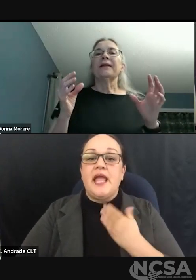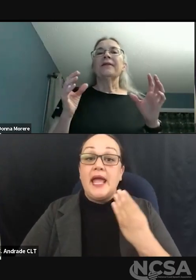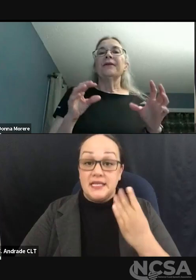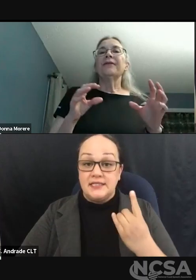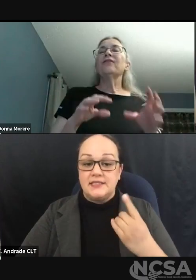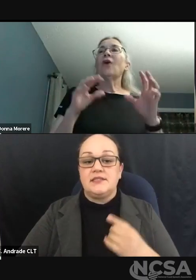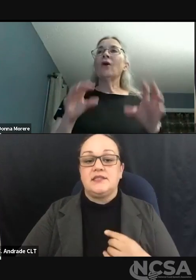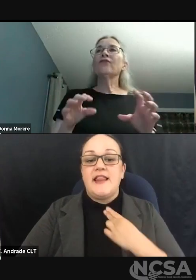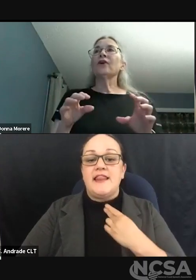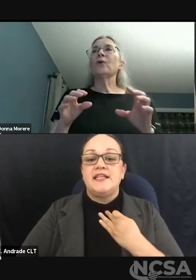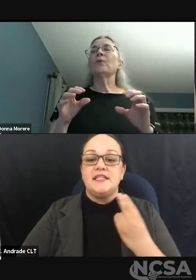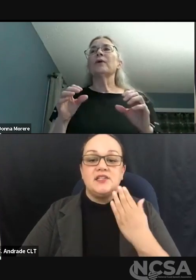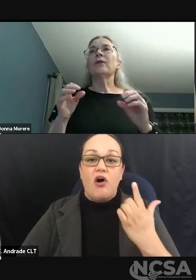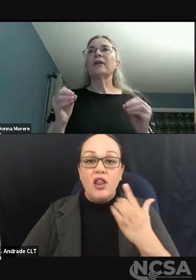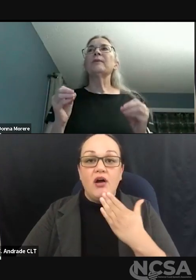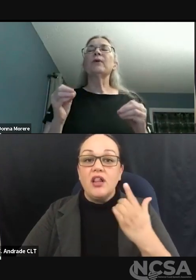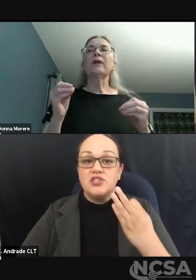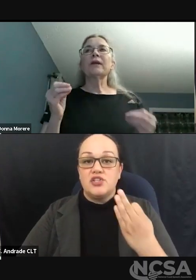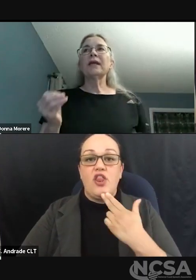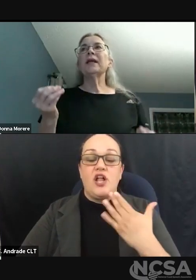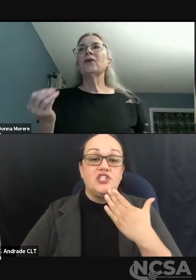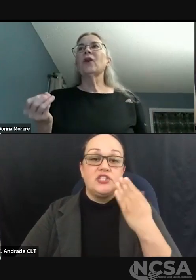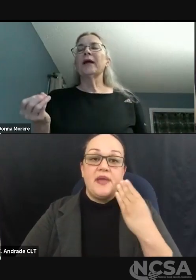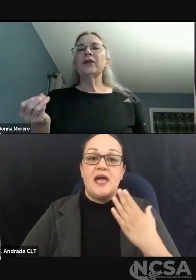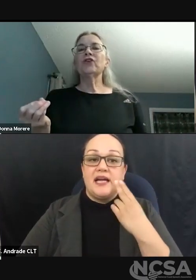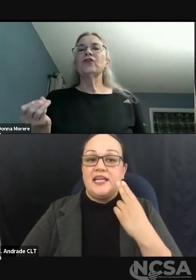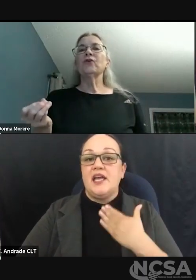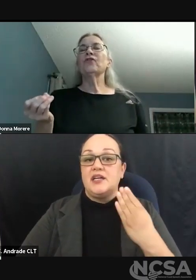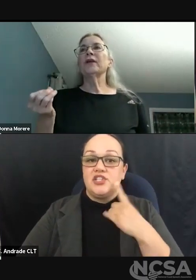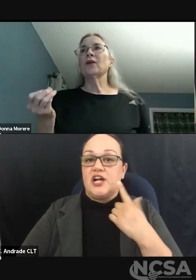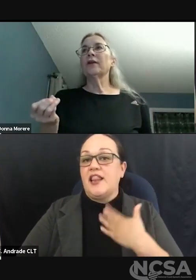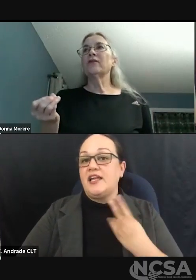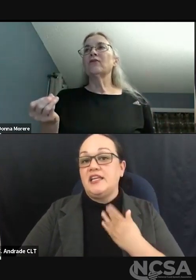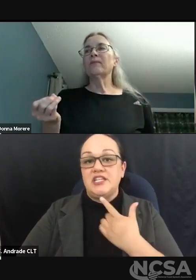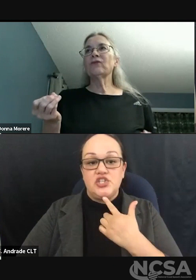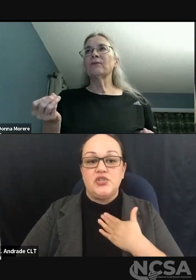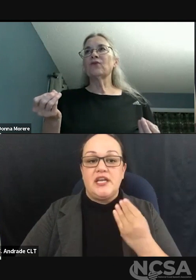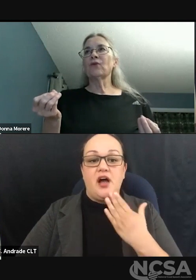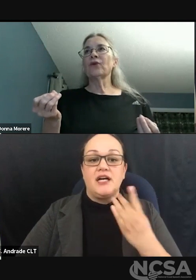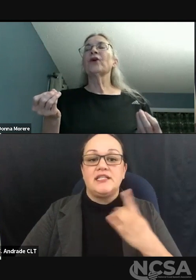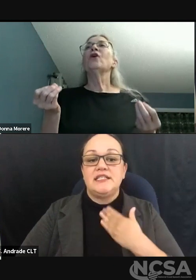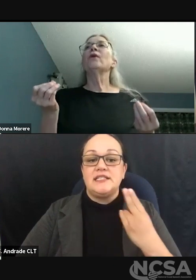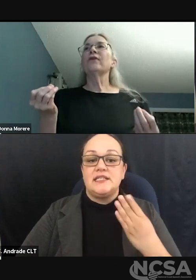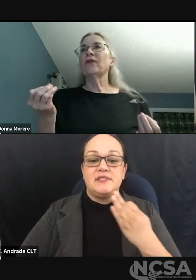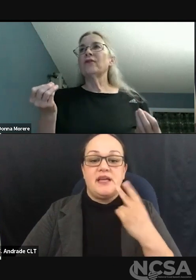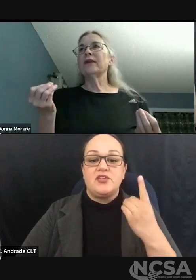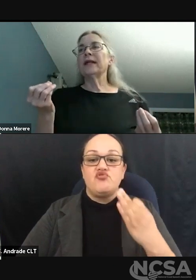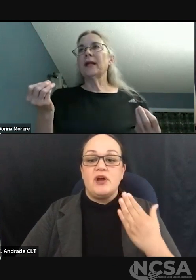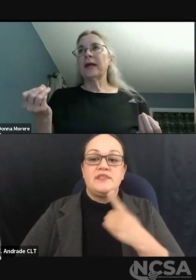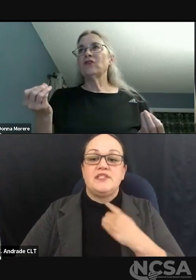And this is also thought to be one of the key underlying issues in Autism Spectrum Disorder with associated language impairment.